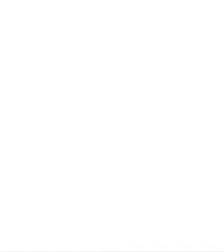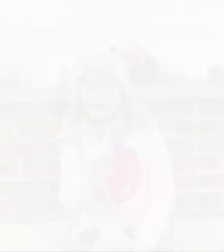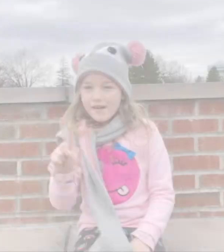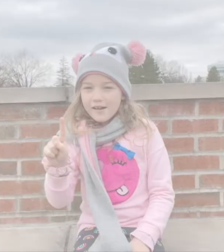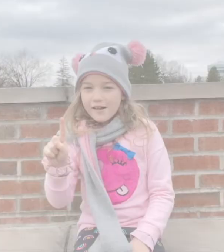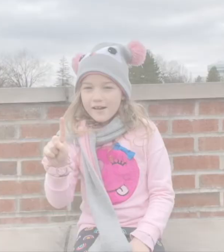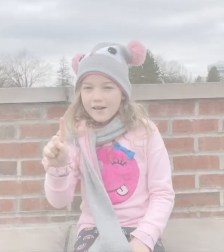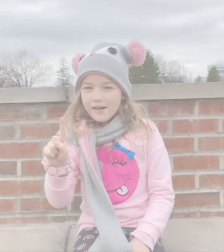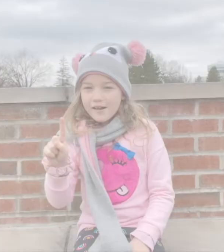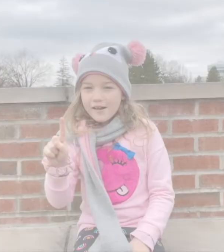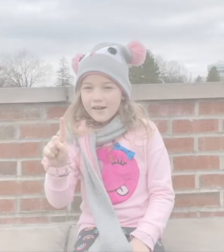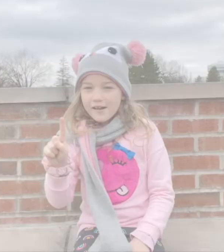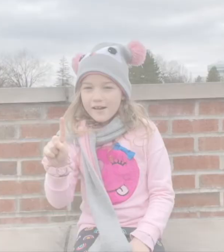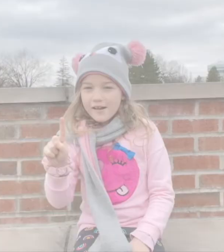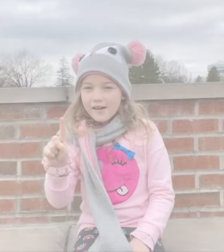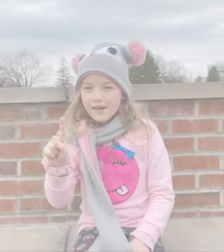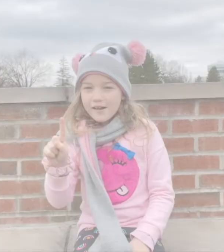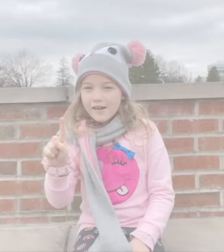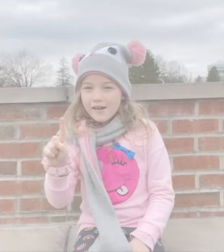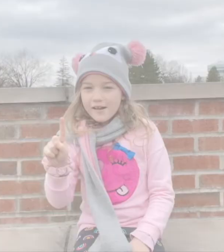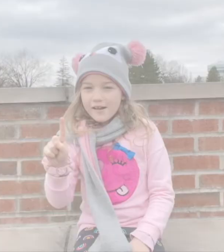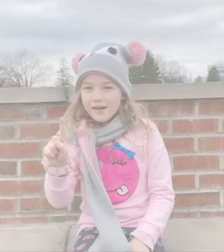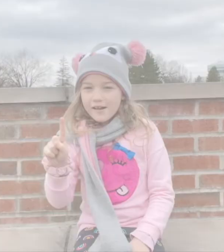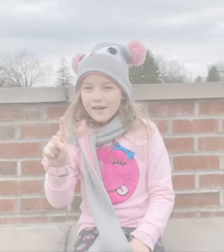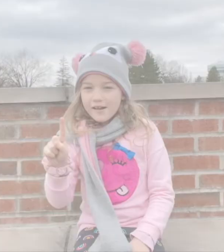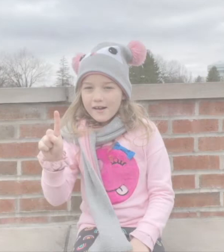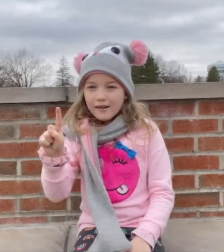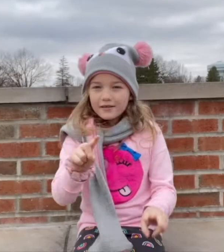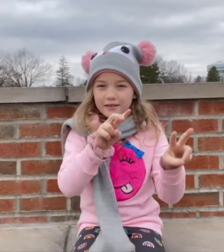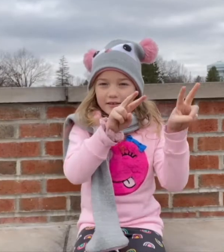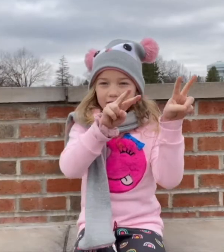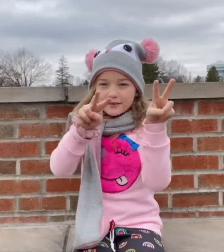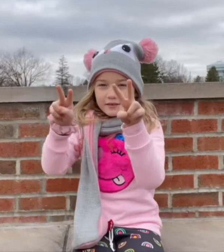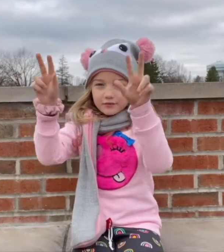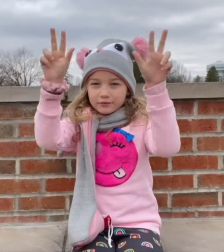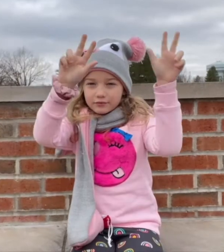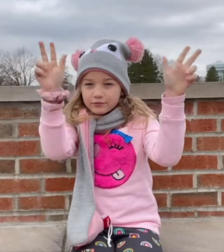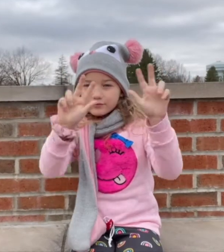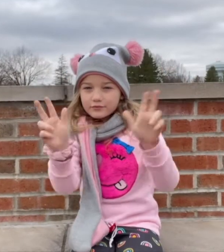a little girl appears on screen signing and wearing a winter hat walking along looking around